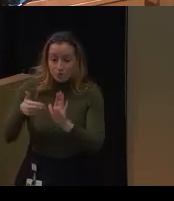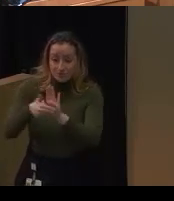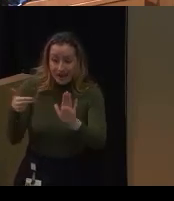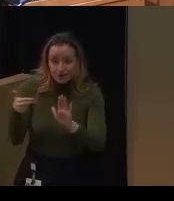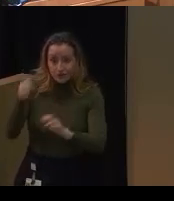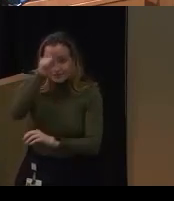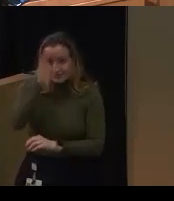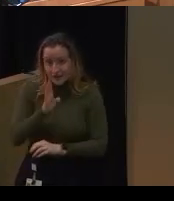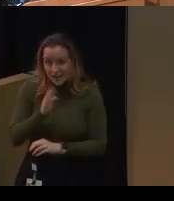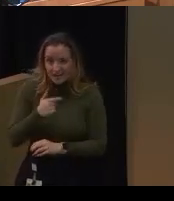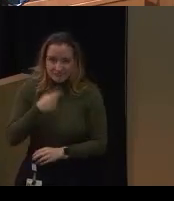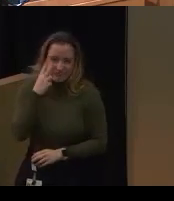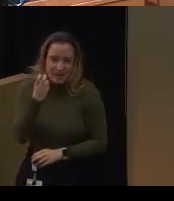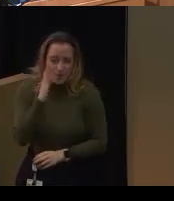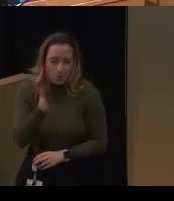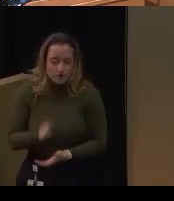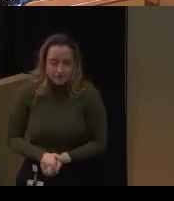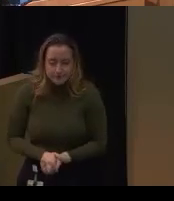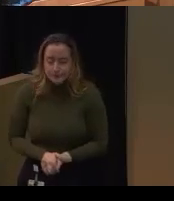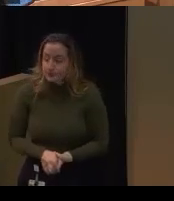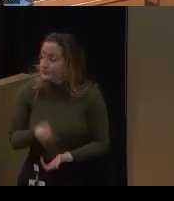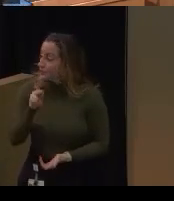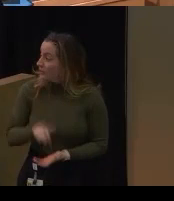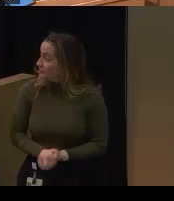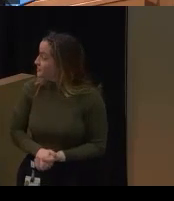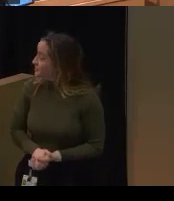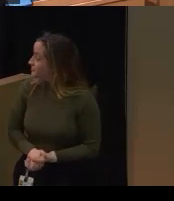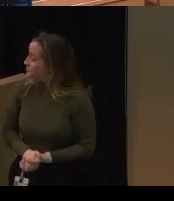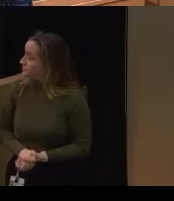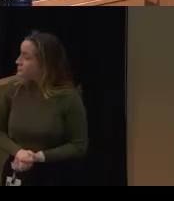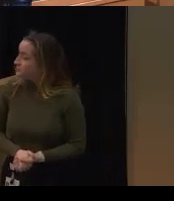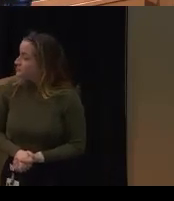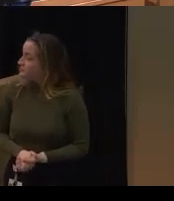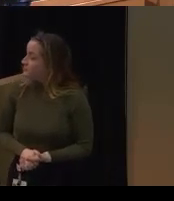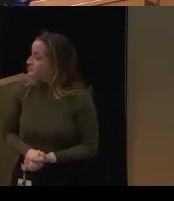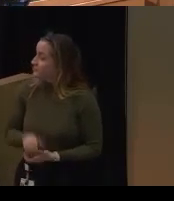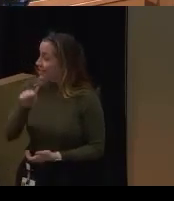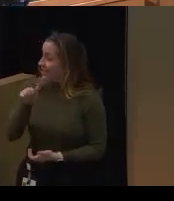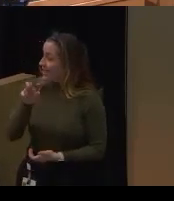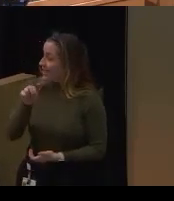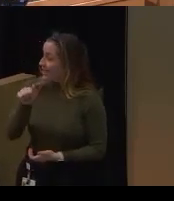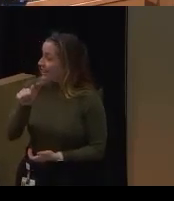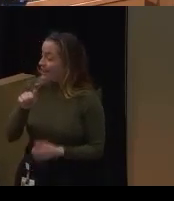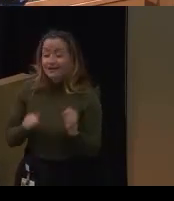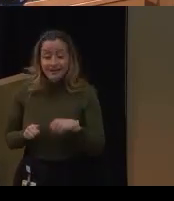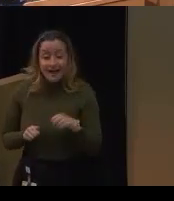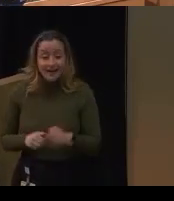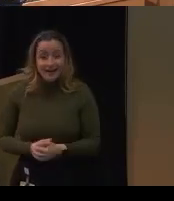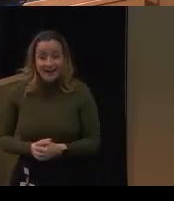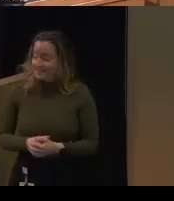possible that it would I just I just don't know okay uh Anna it's time for your question